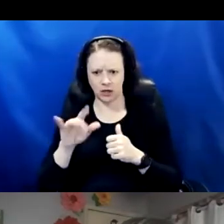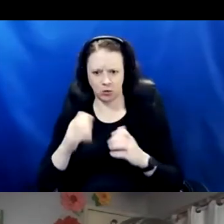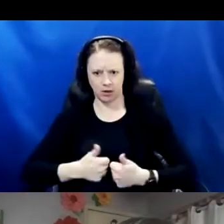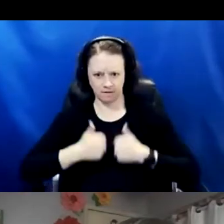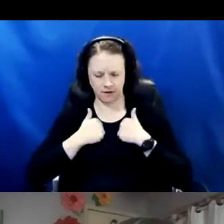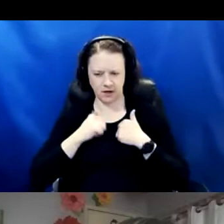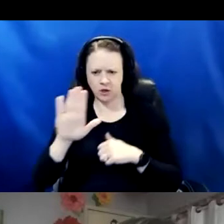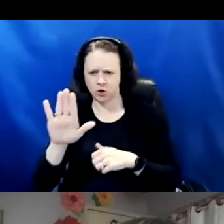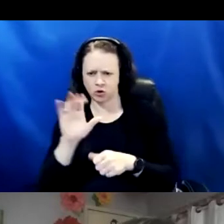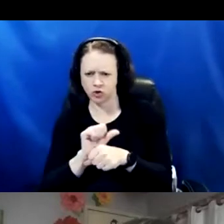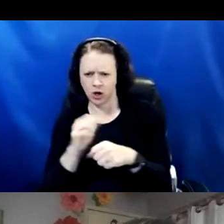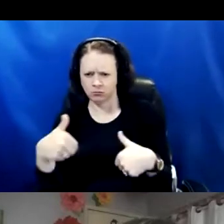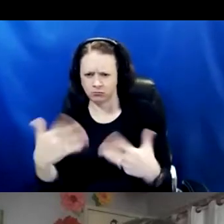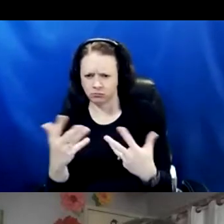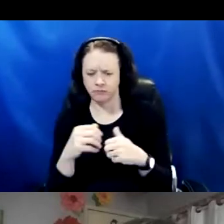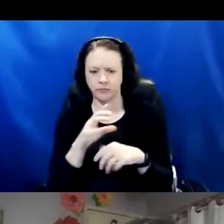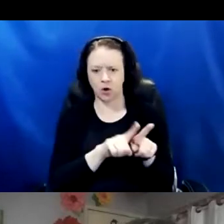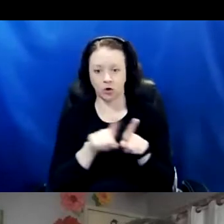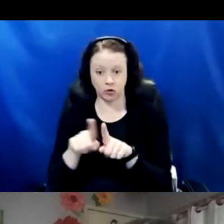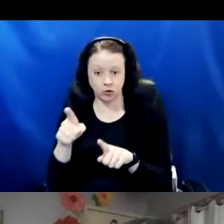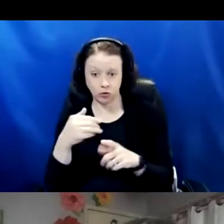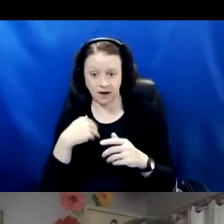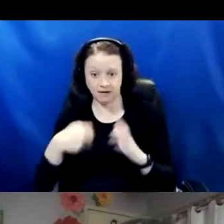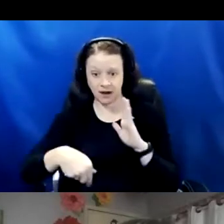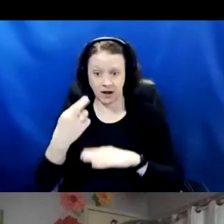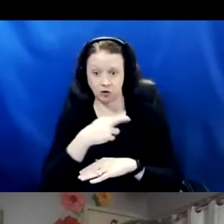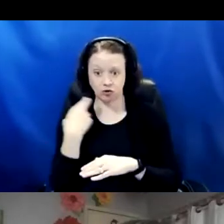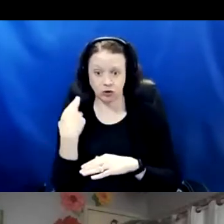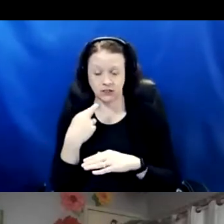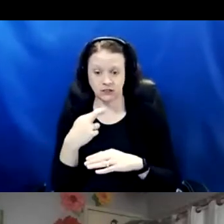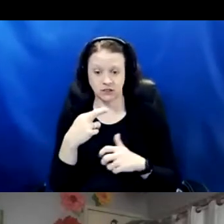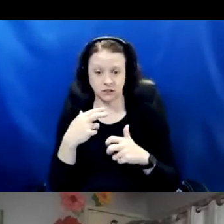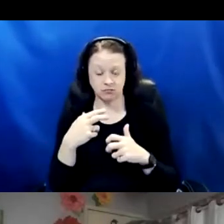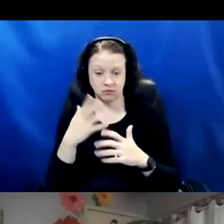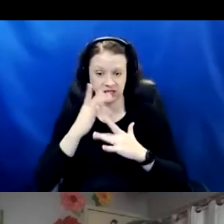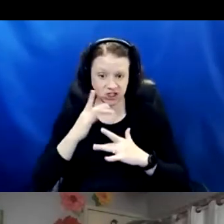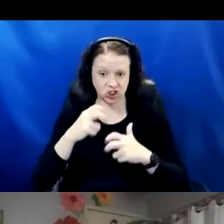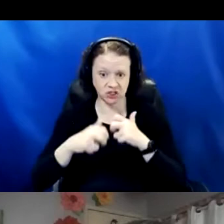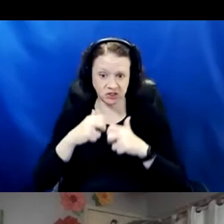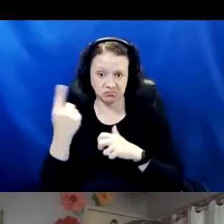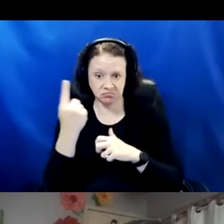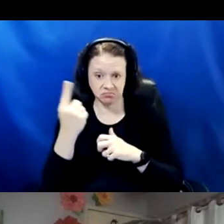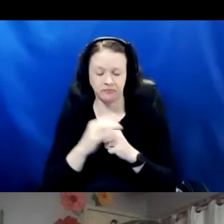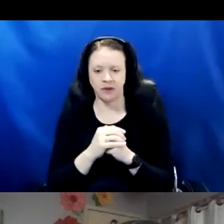as well as if you have a high-risk condition, once you put in, or disability.